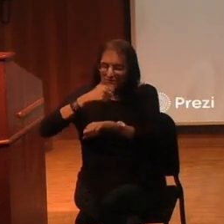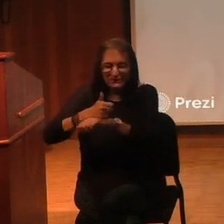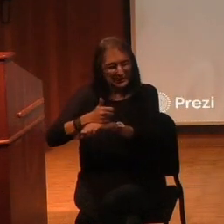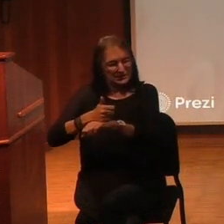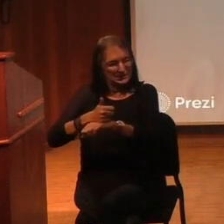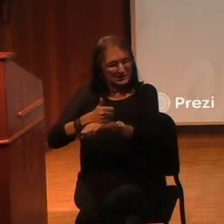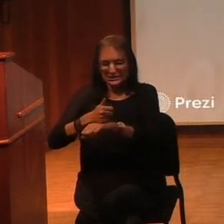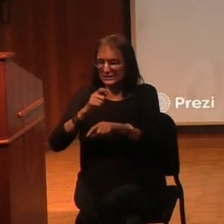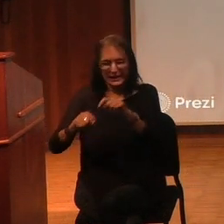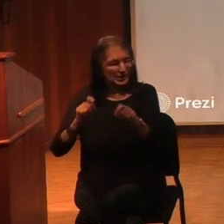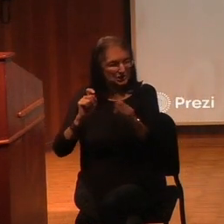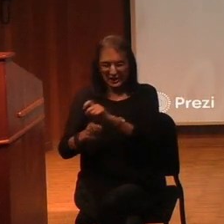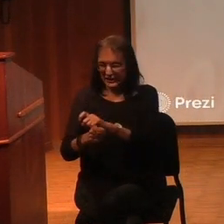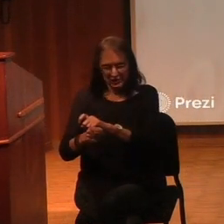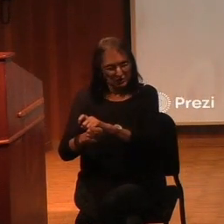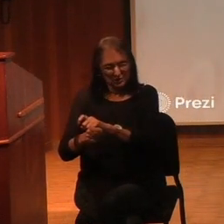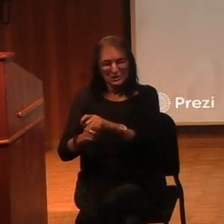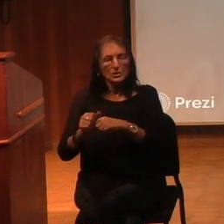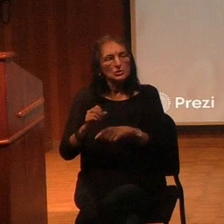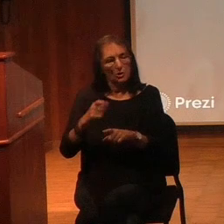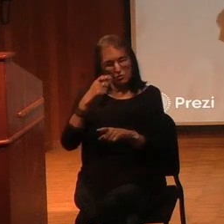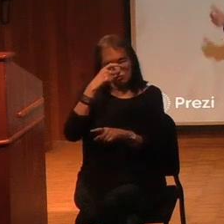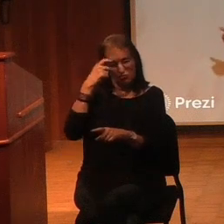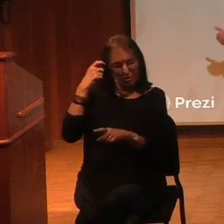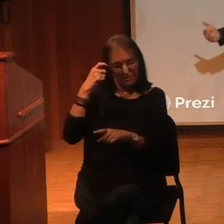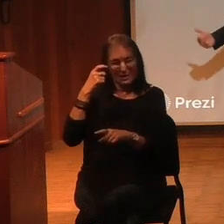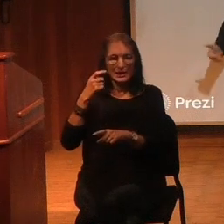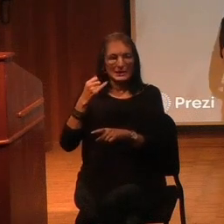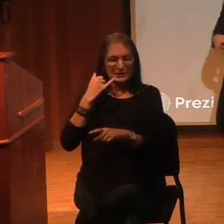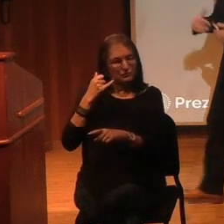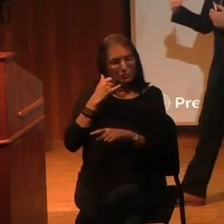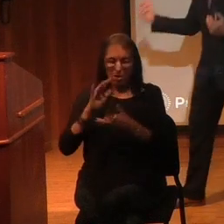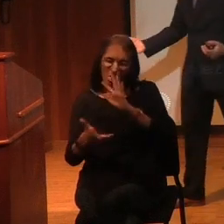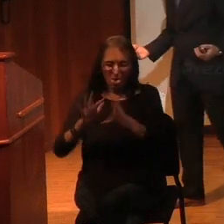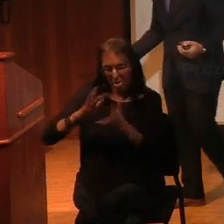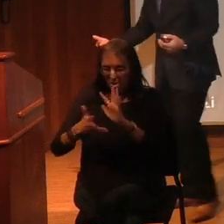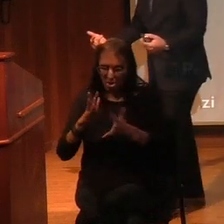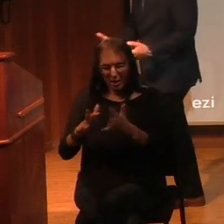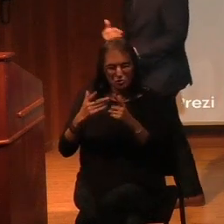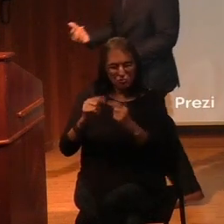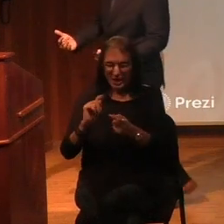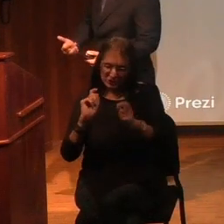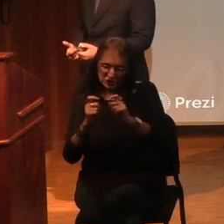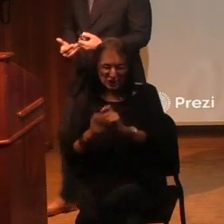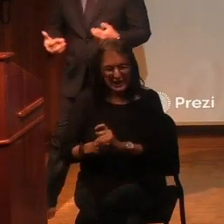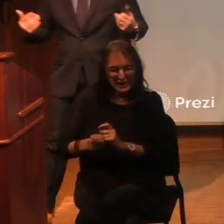Therefore, the trauma comes from trying to change that time or make choices within that timeline